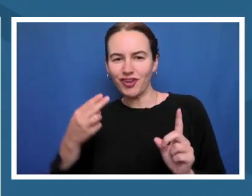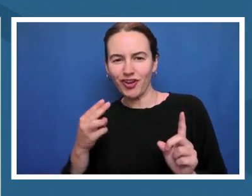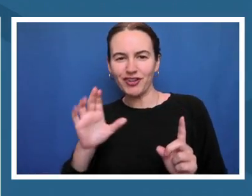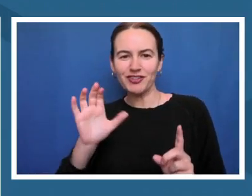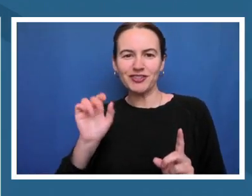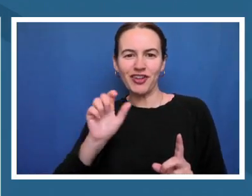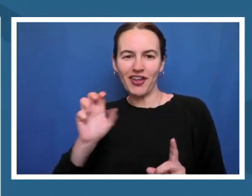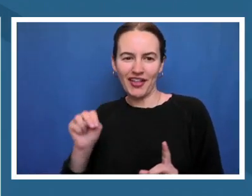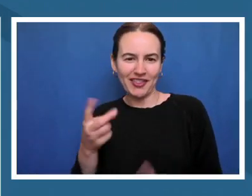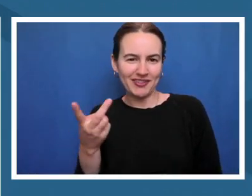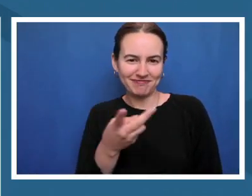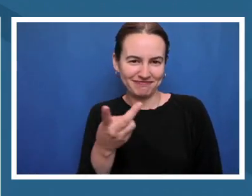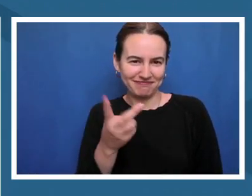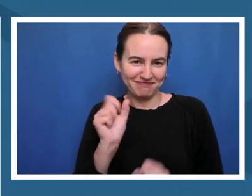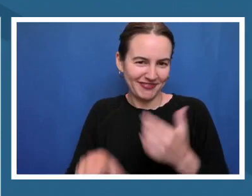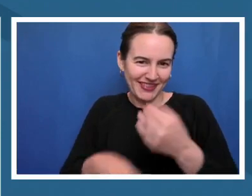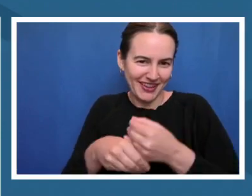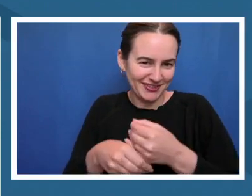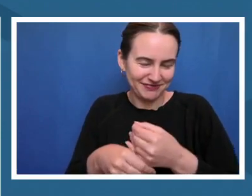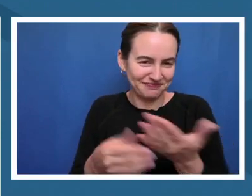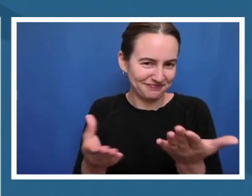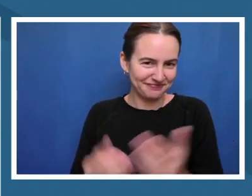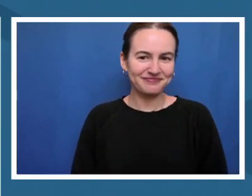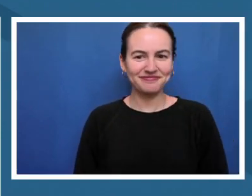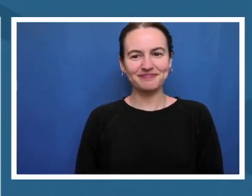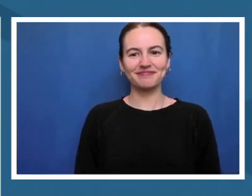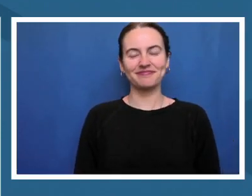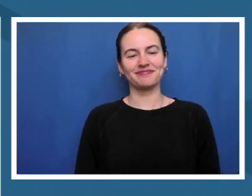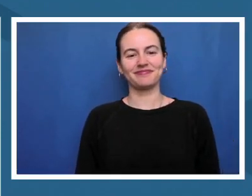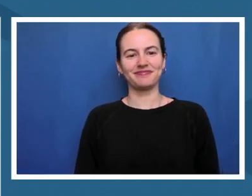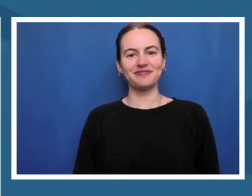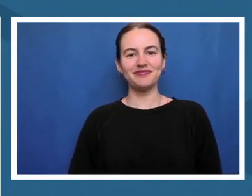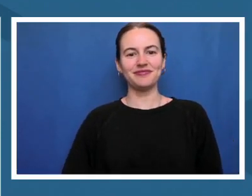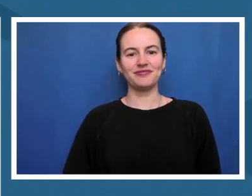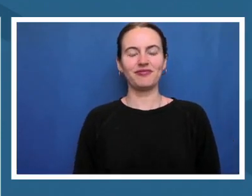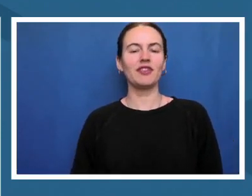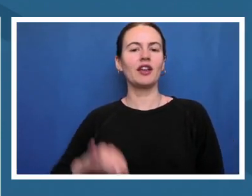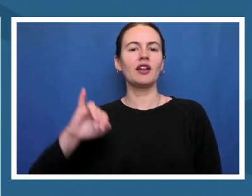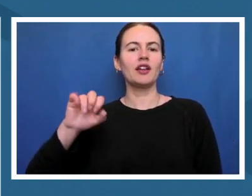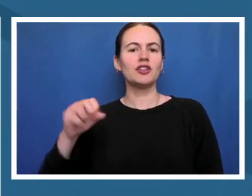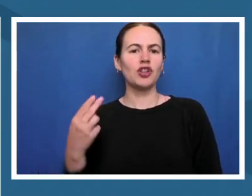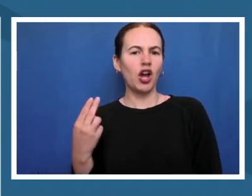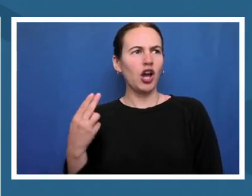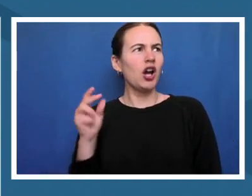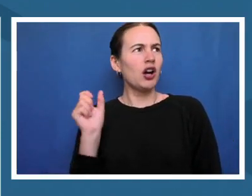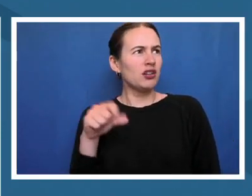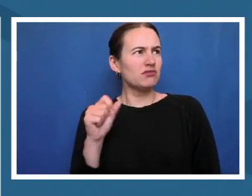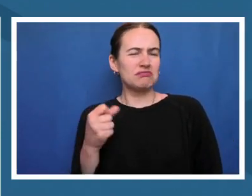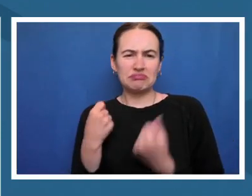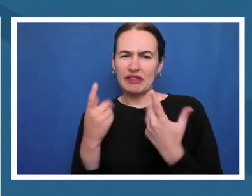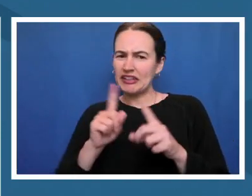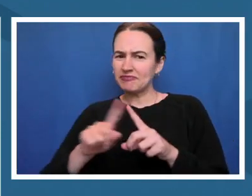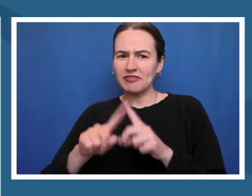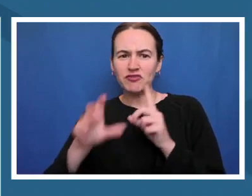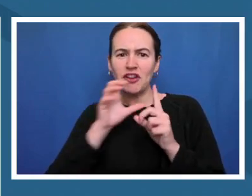ones so they can comment yeah i mean we've done it with a lot of